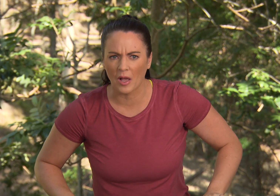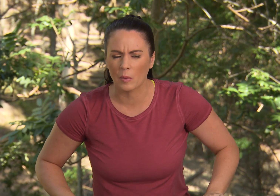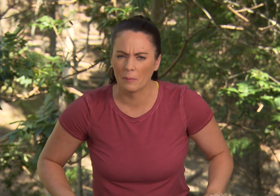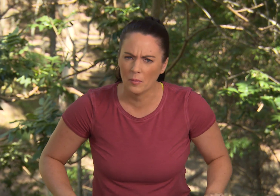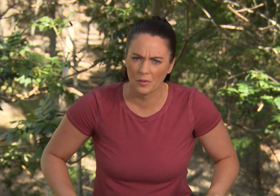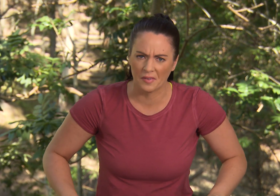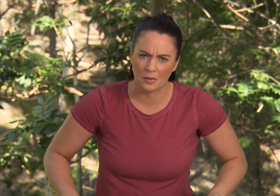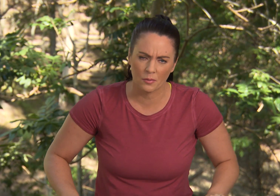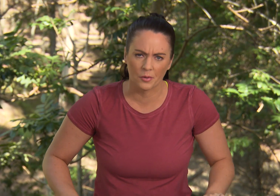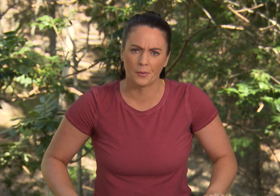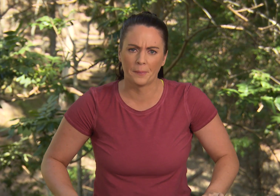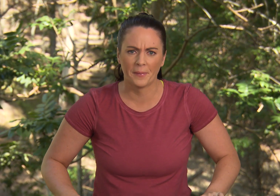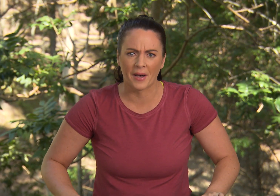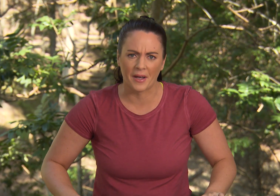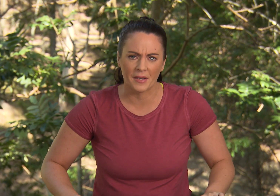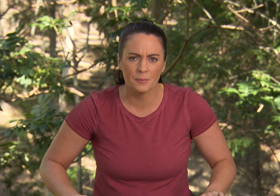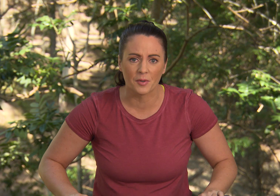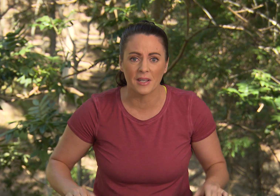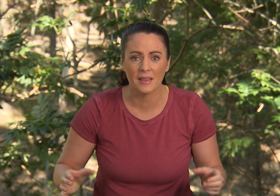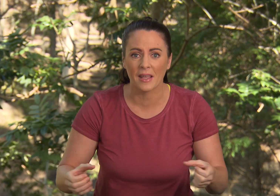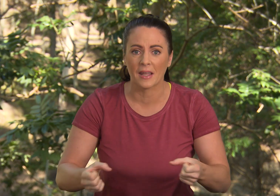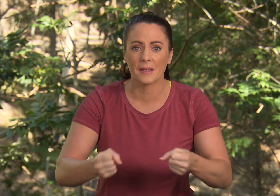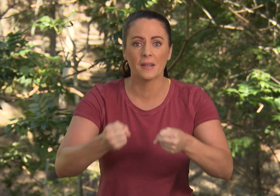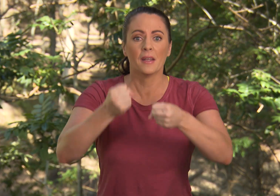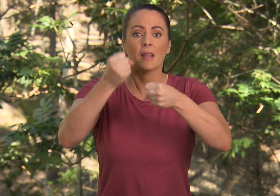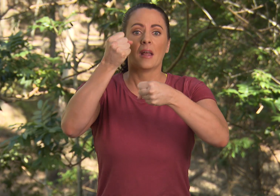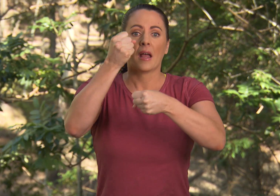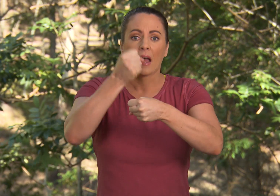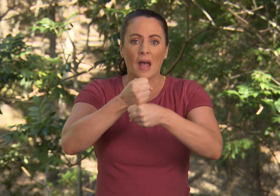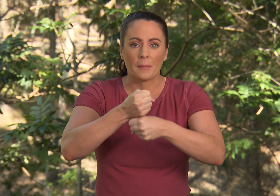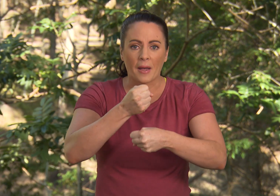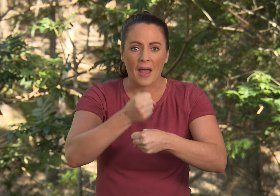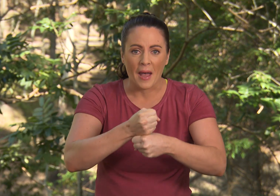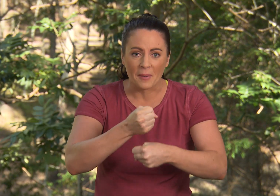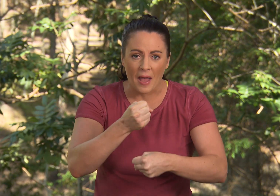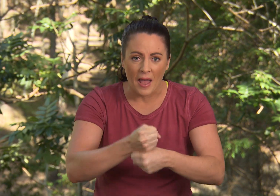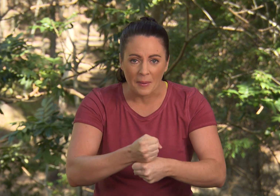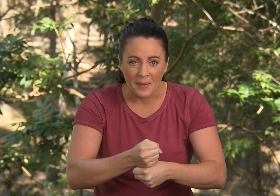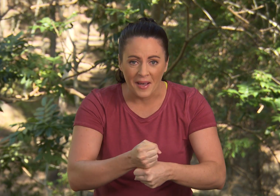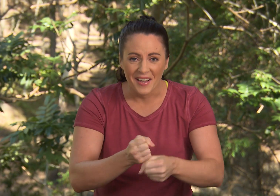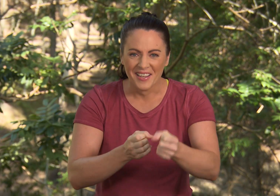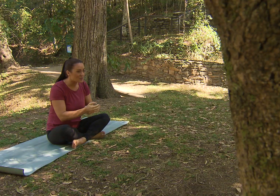like we're moving through mud. Breathe in, hammer, hammer, hammer,